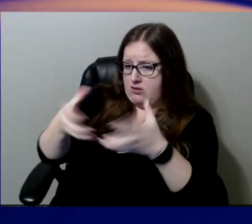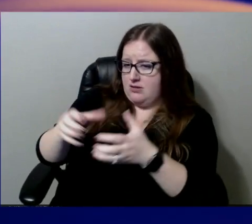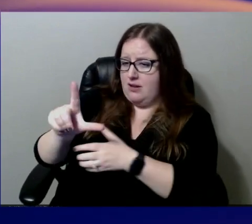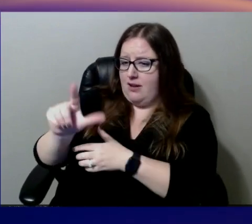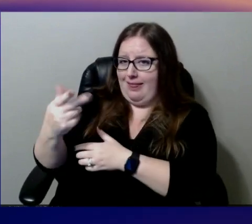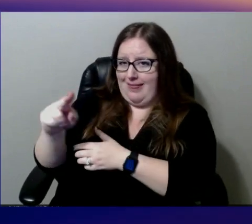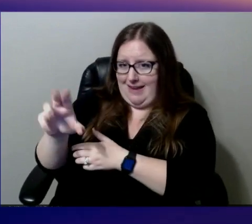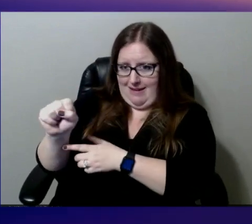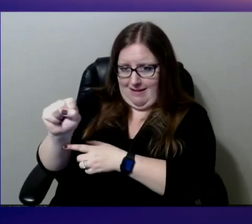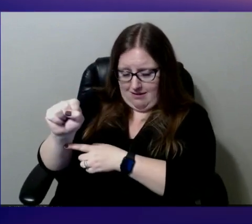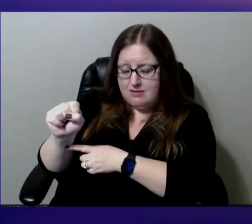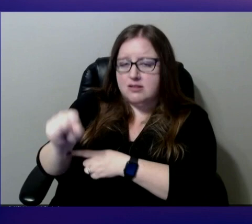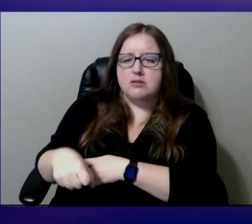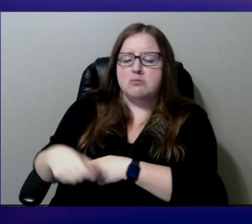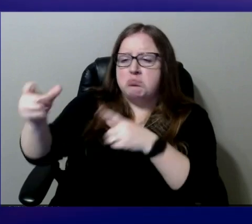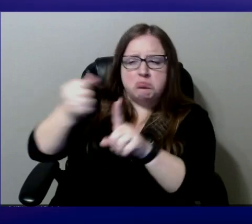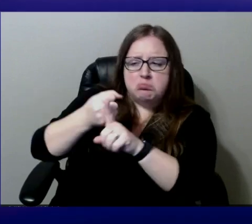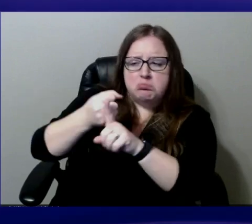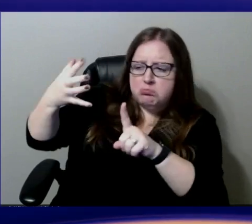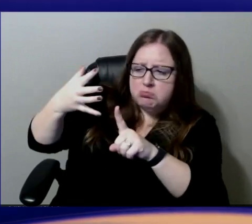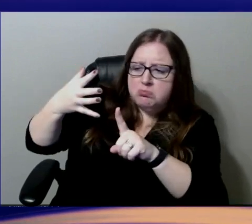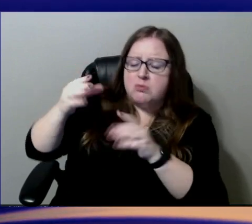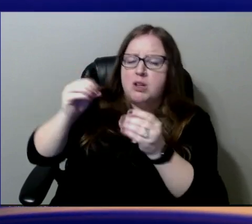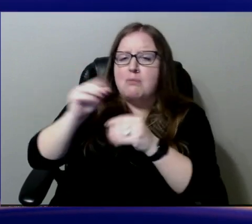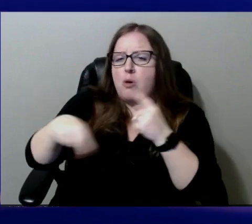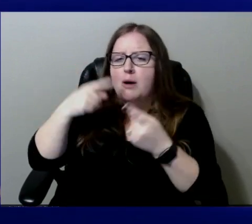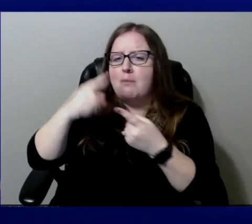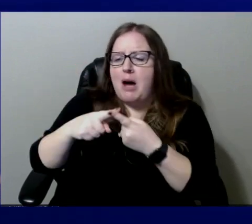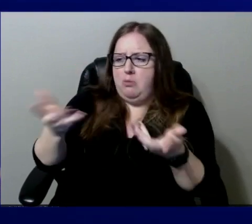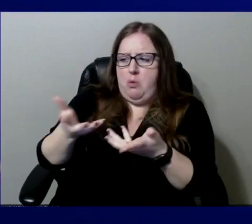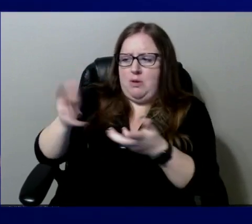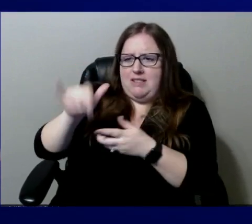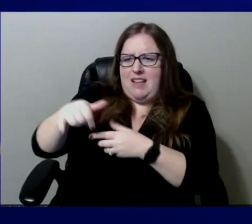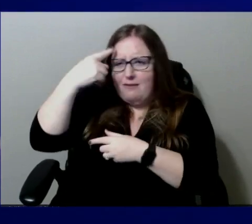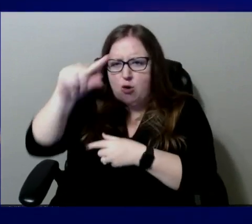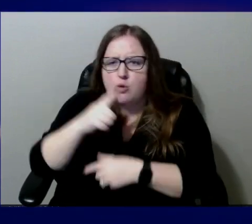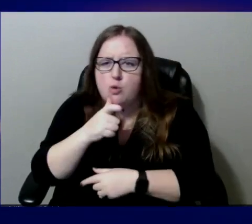Can you tell us a little bit more about, you know, what are they, who are they for? Is it everyone?